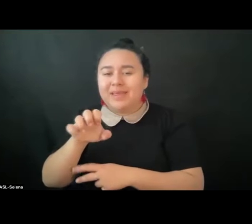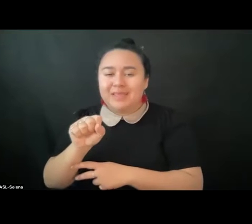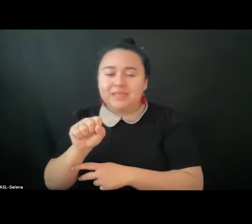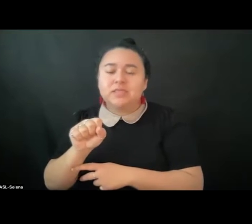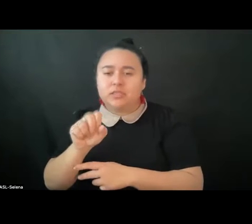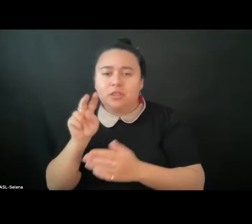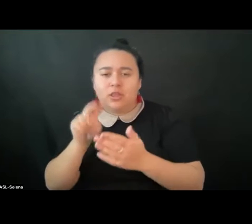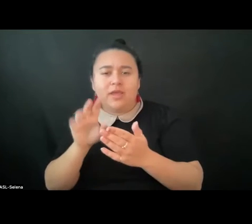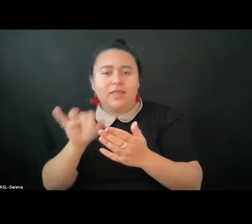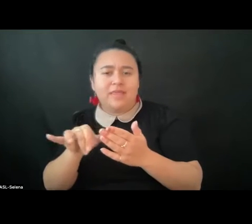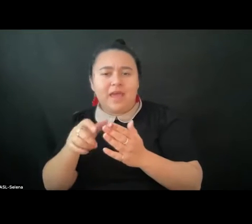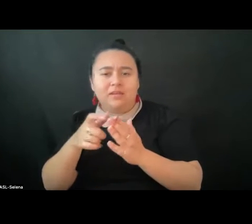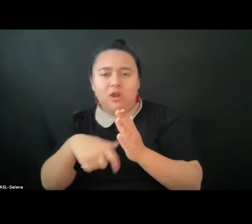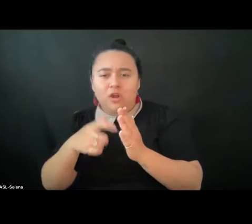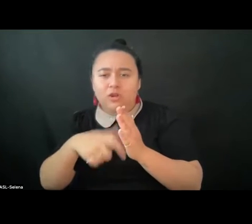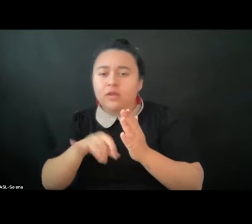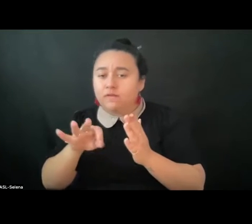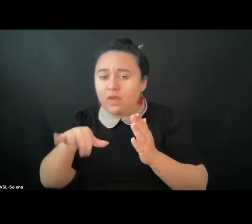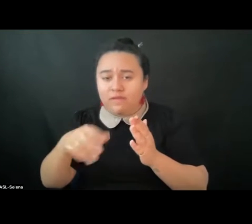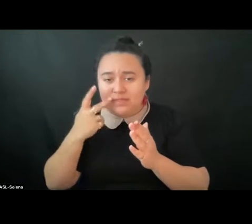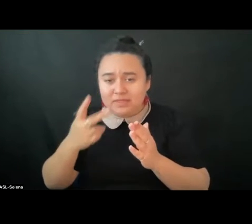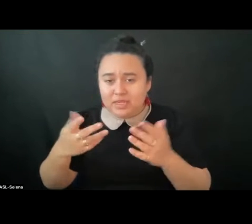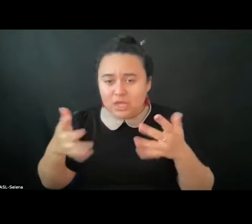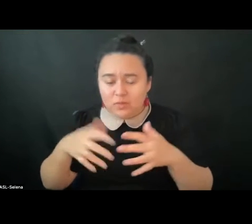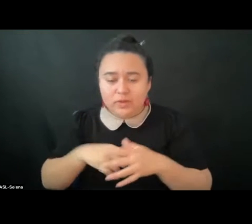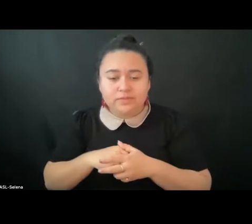called dangerous documentaries. I would recommend looking at it.